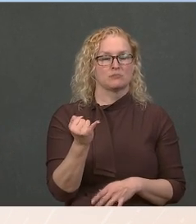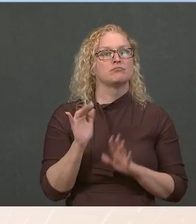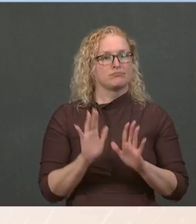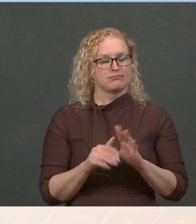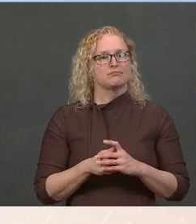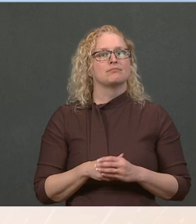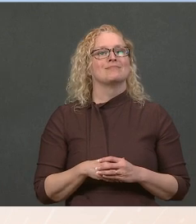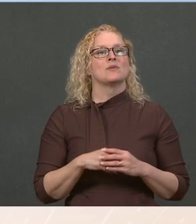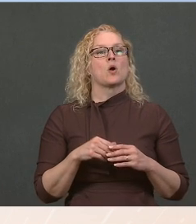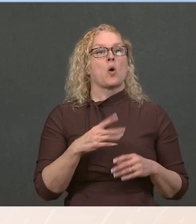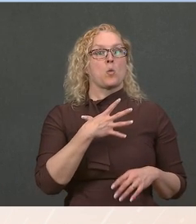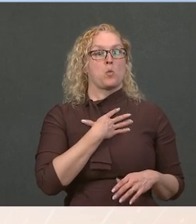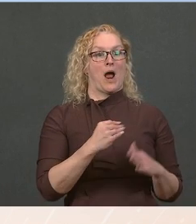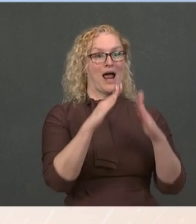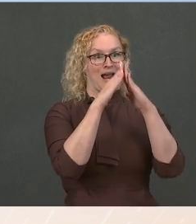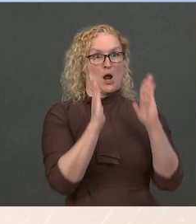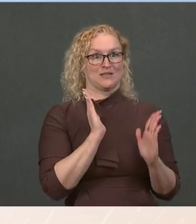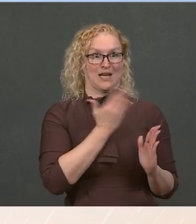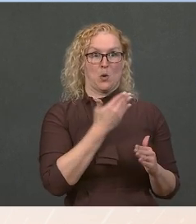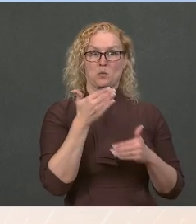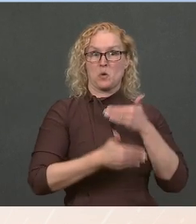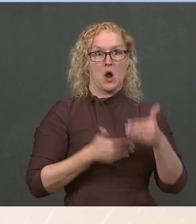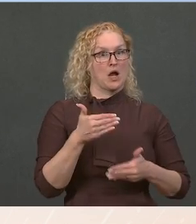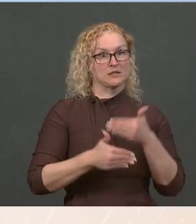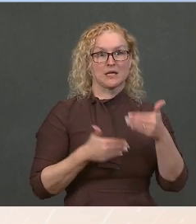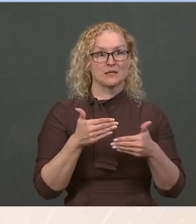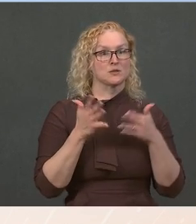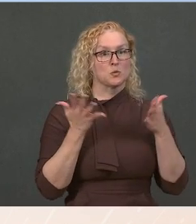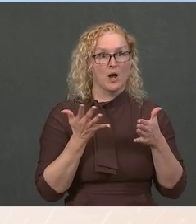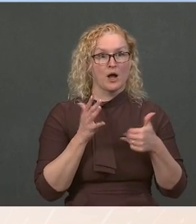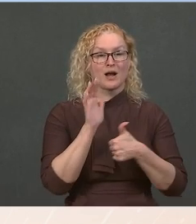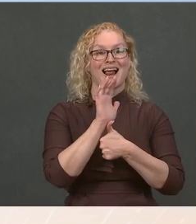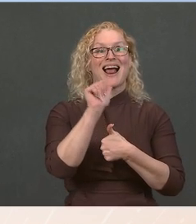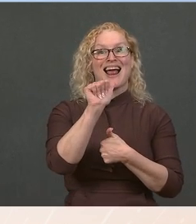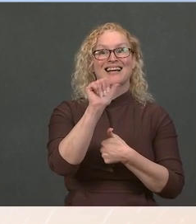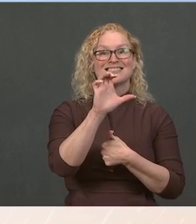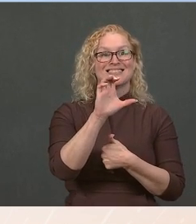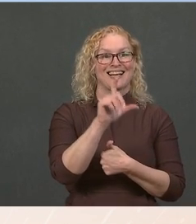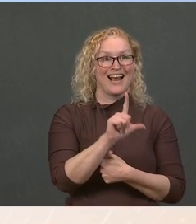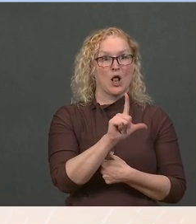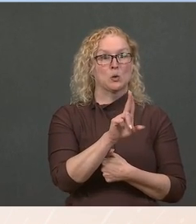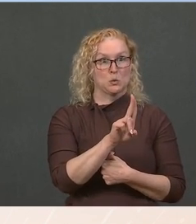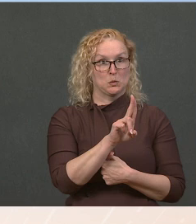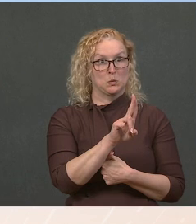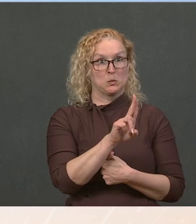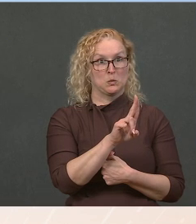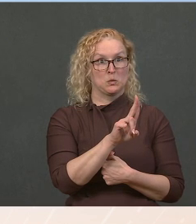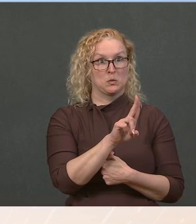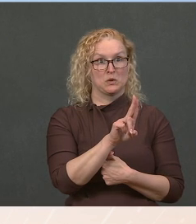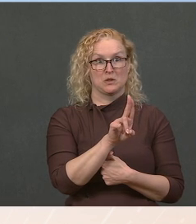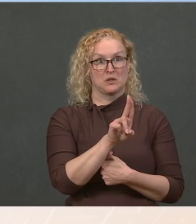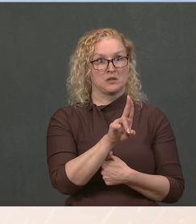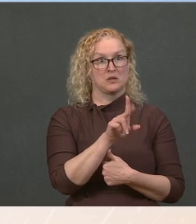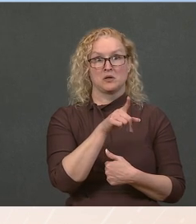dismiss the idea of $450,000 payments the other day, the ACLU came out and they said